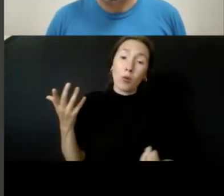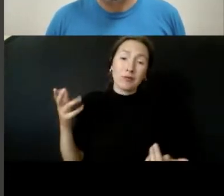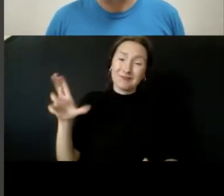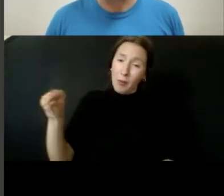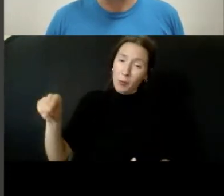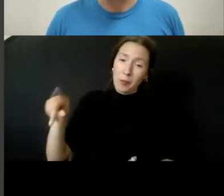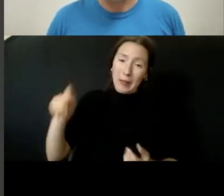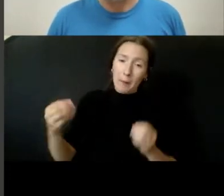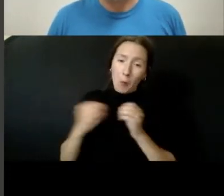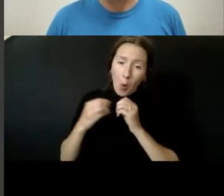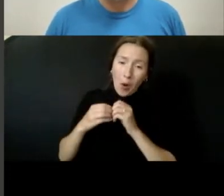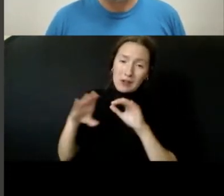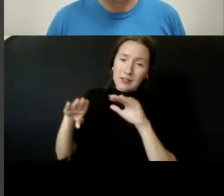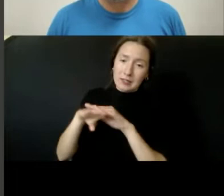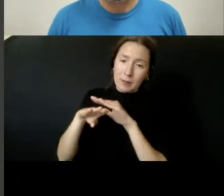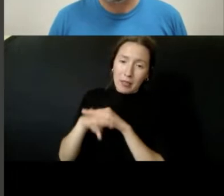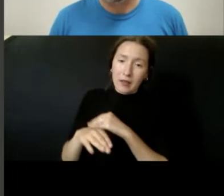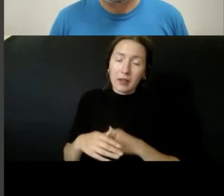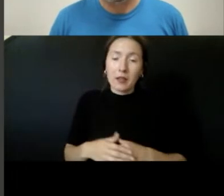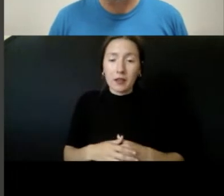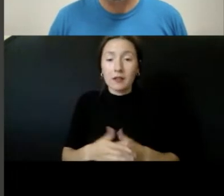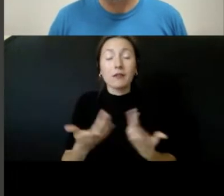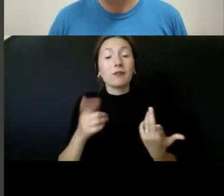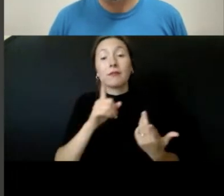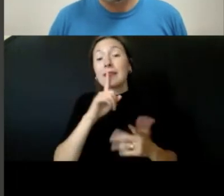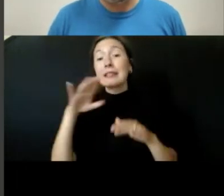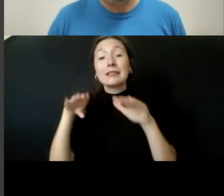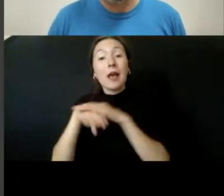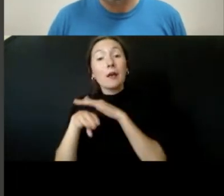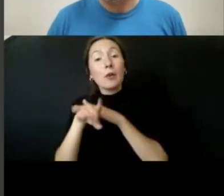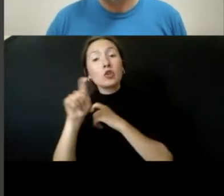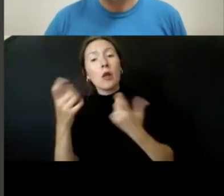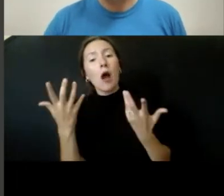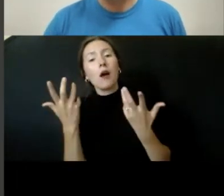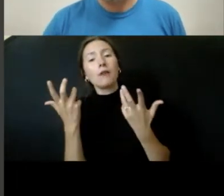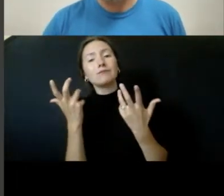image it actually pops up to alt text saying you need alt text or you need to make it decorative